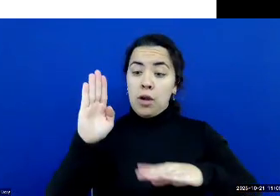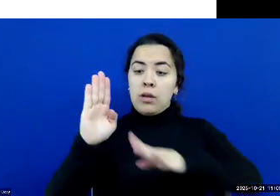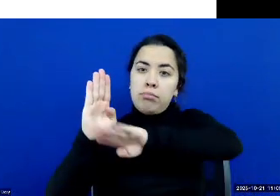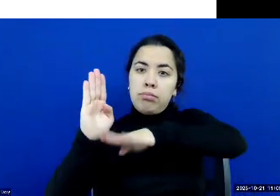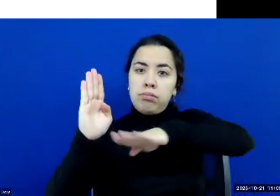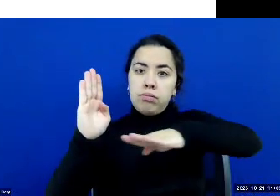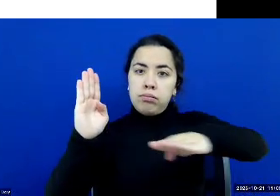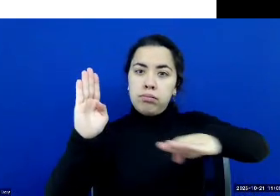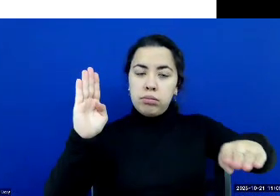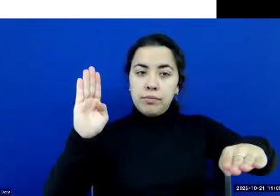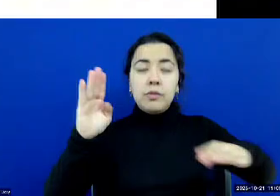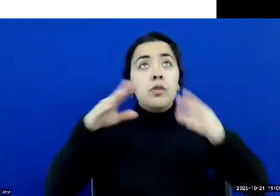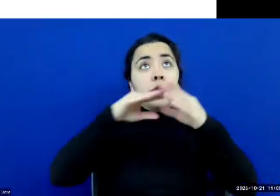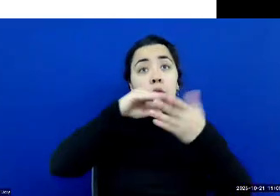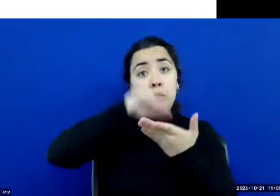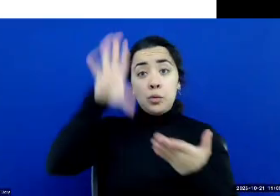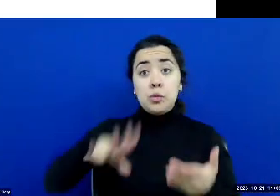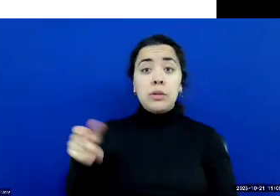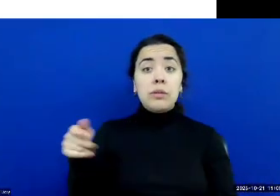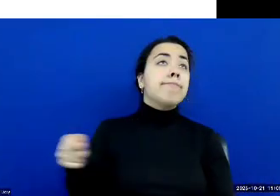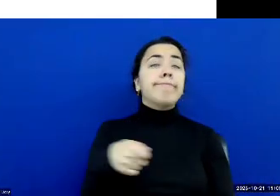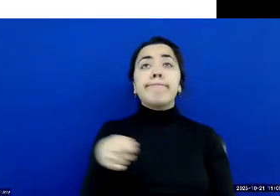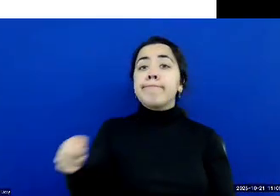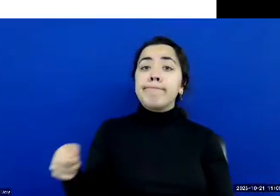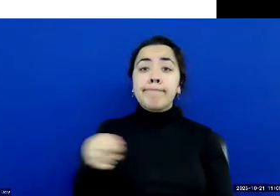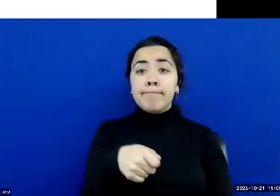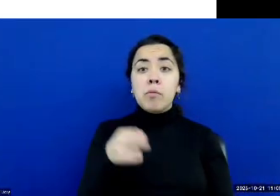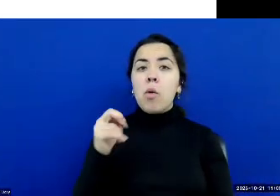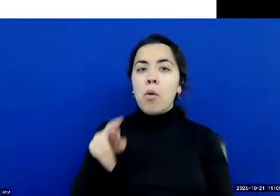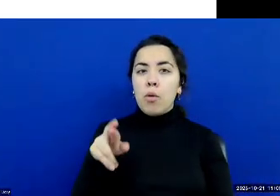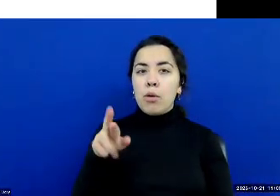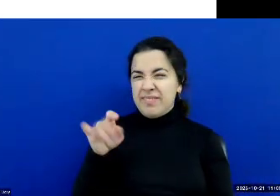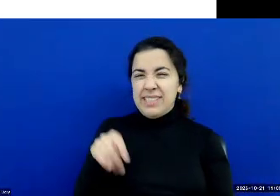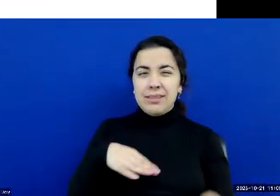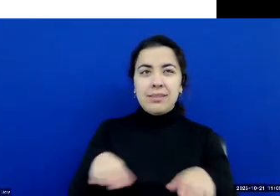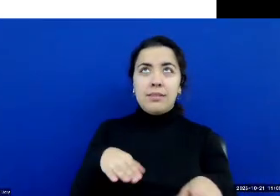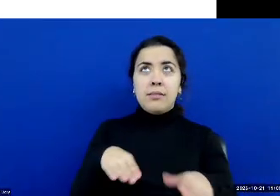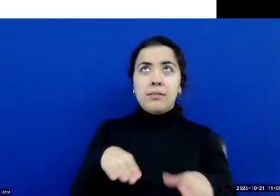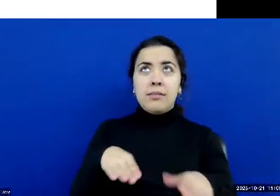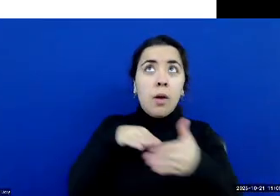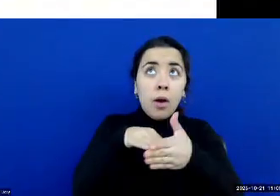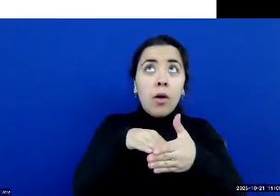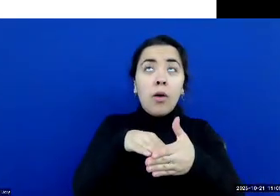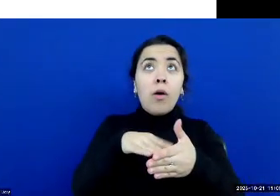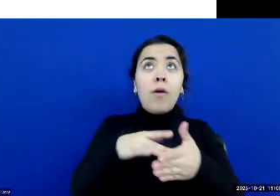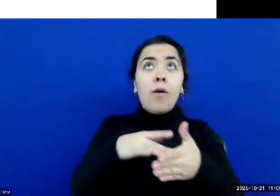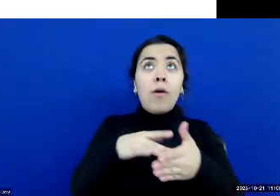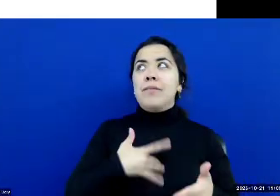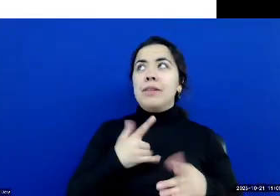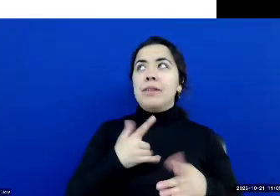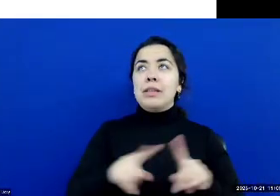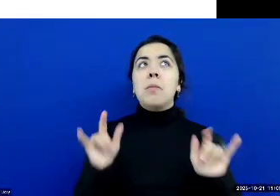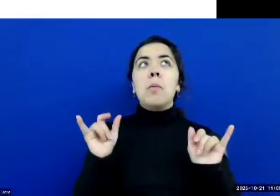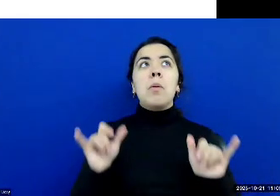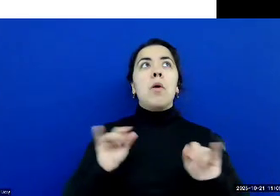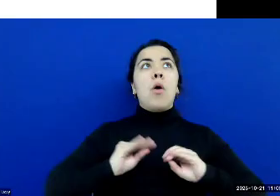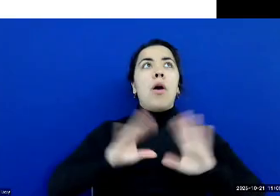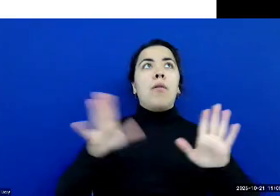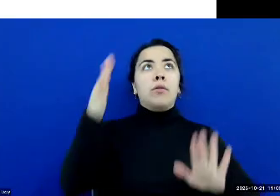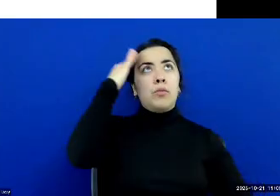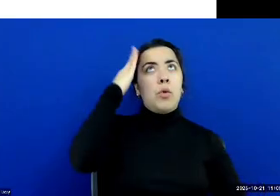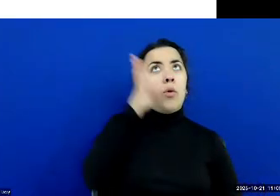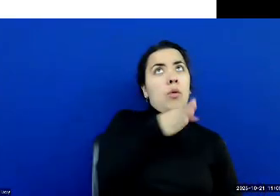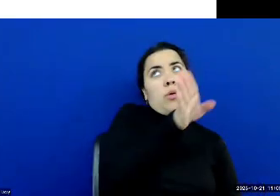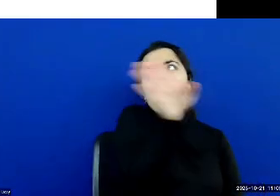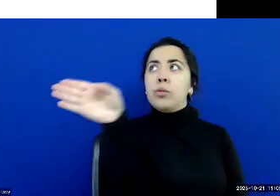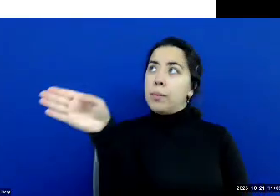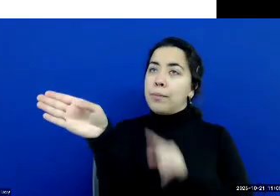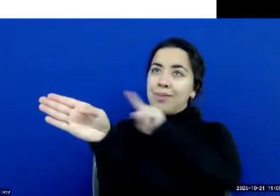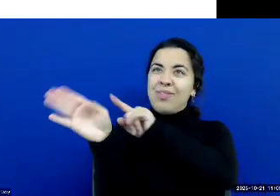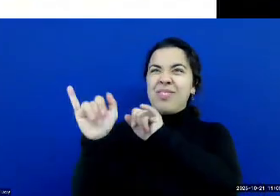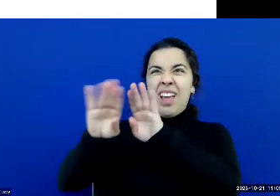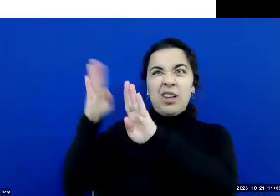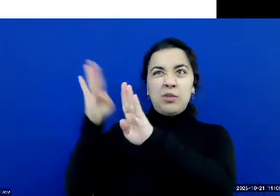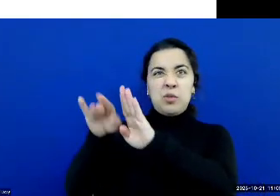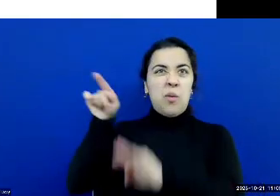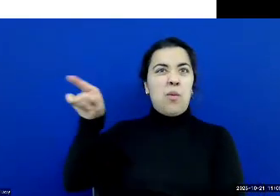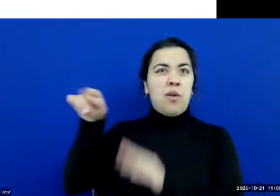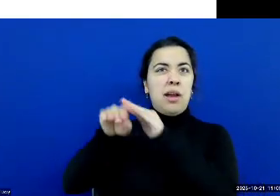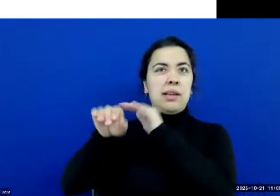Kathleen DeForest: So as the student was walking down the hallway, her cane or her feet would hit the tape, she could feel the difference, and that made it very obvious that that's where she needed to be.